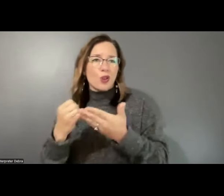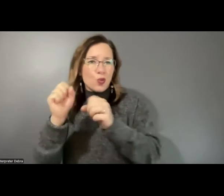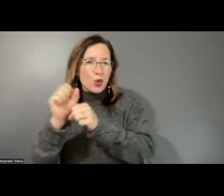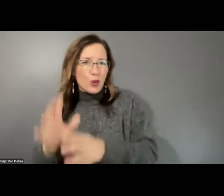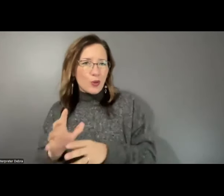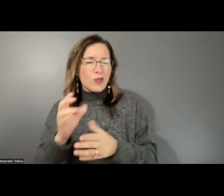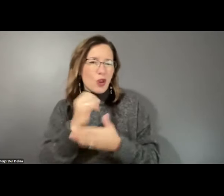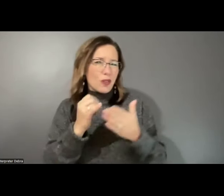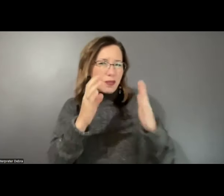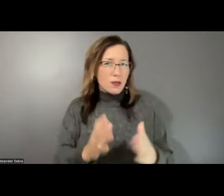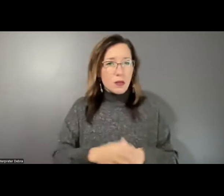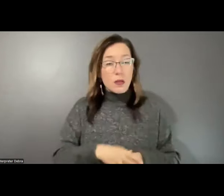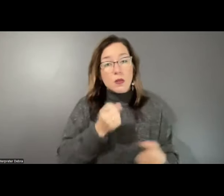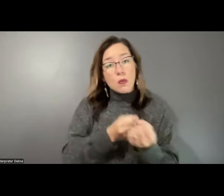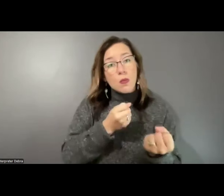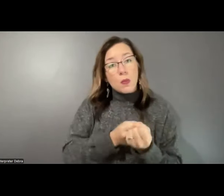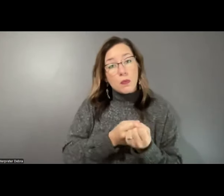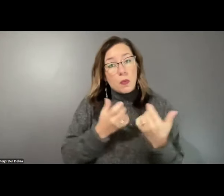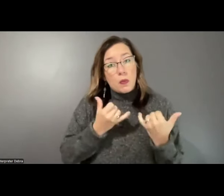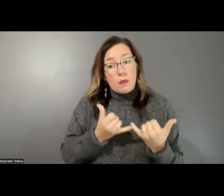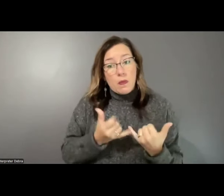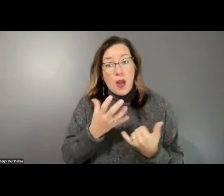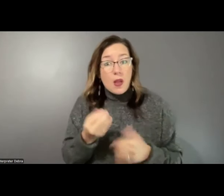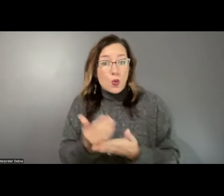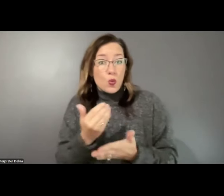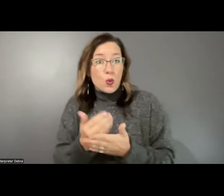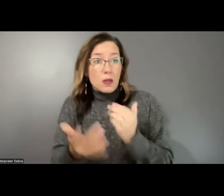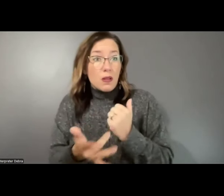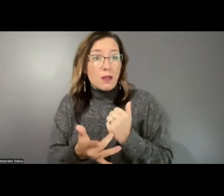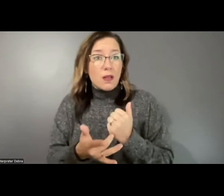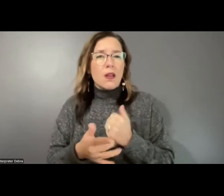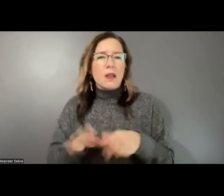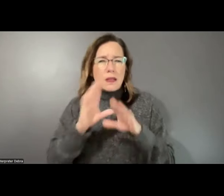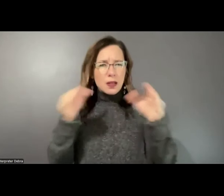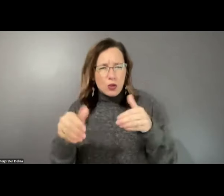existing and new technology-centered creative practices across all artistic disciplines and